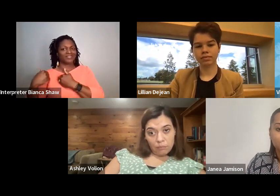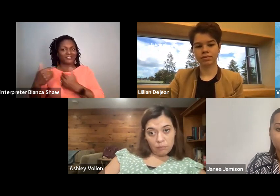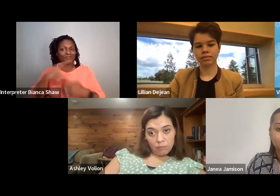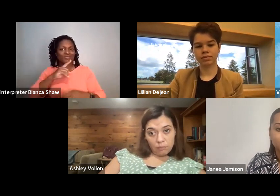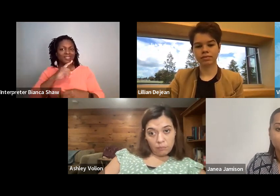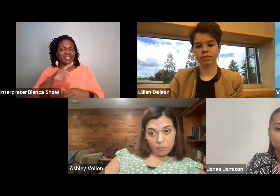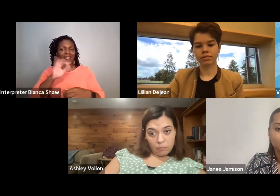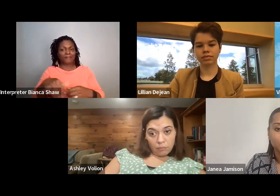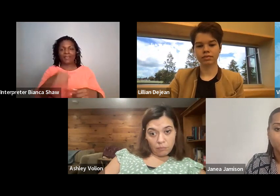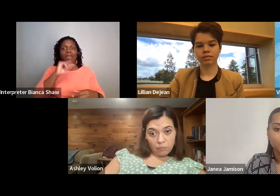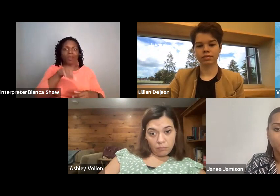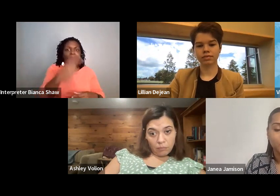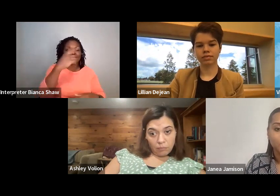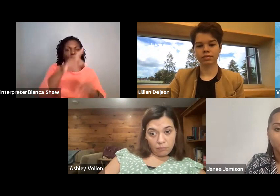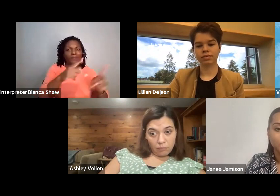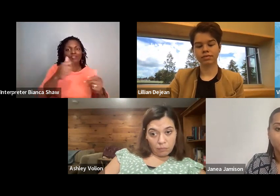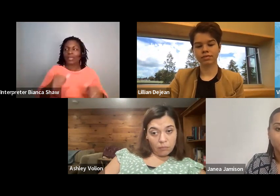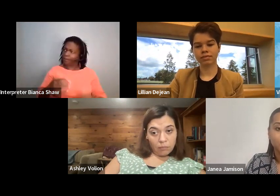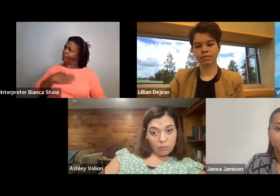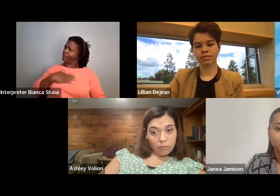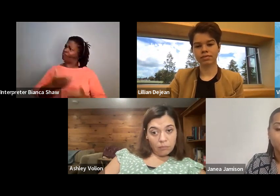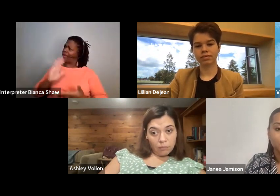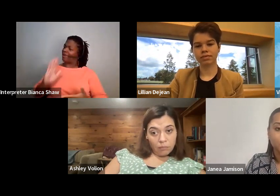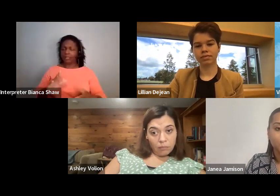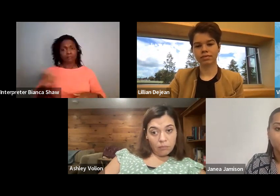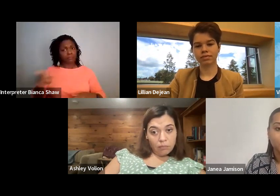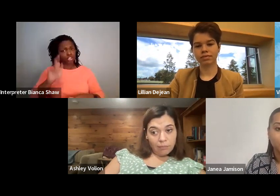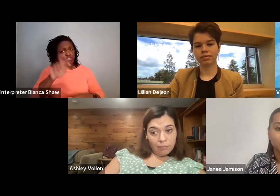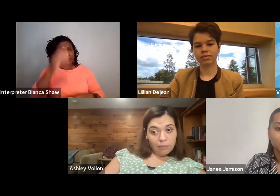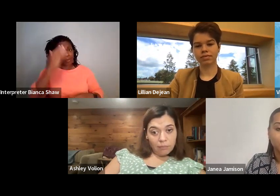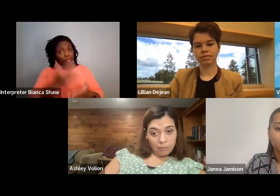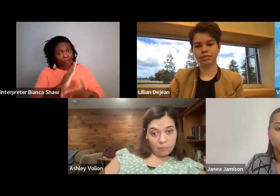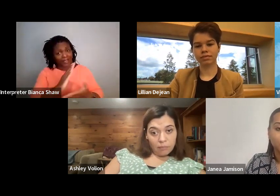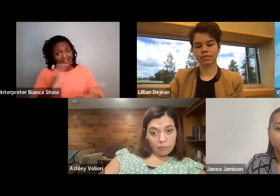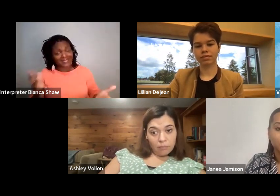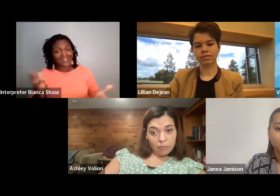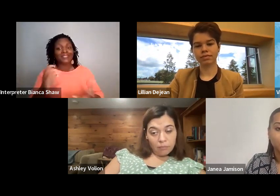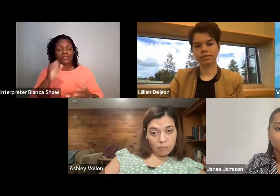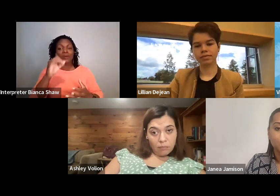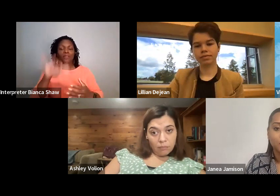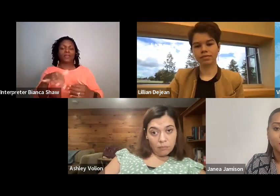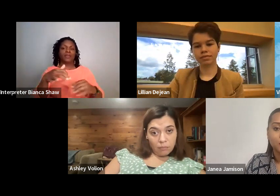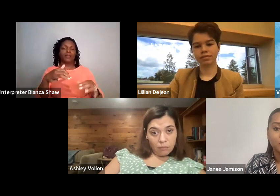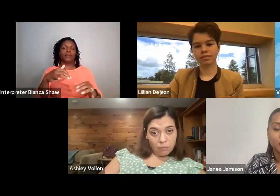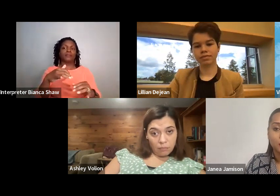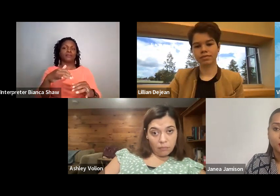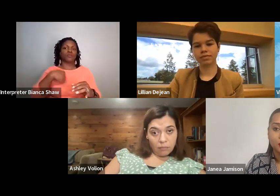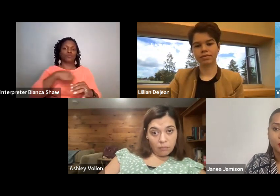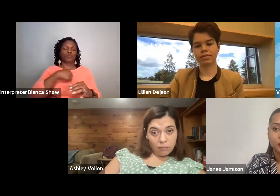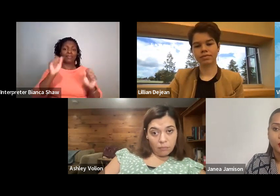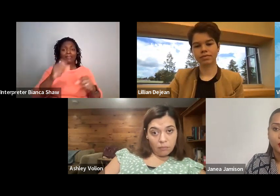I think we all agree, and certainly in our voter education work, in the materials that we distribute, and directly mail to voters with nonpartisan.